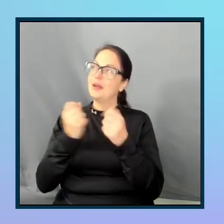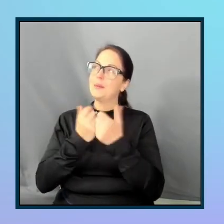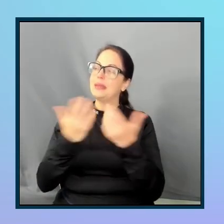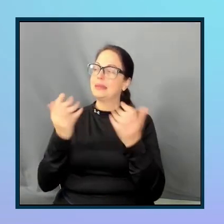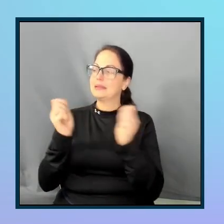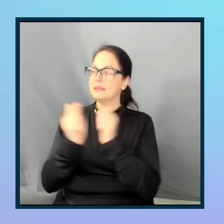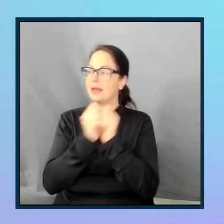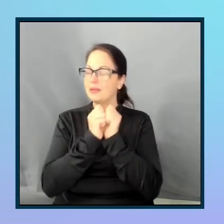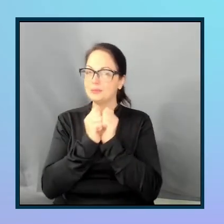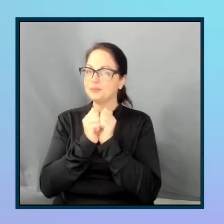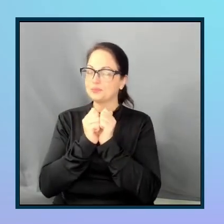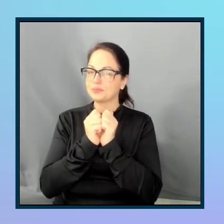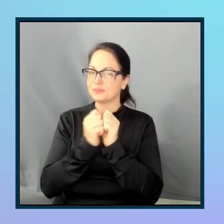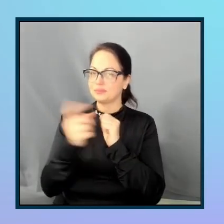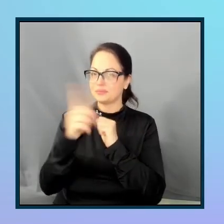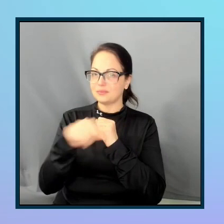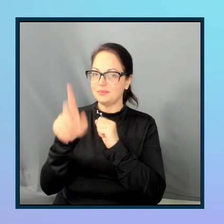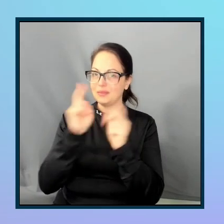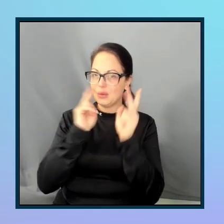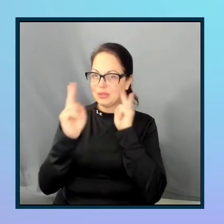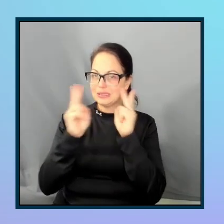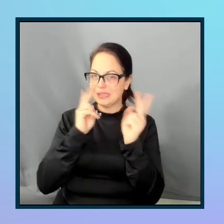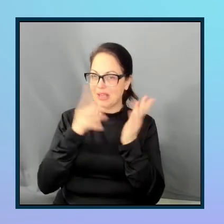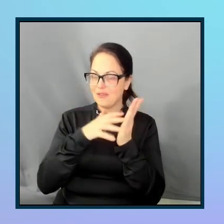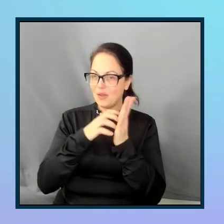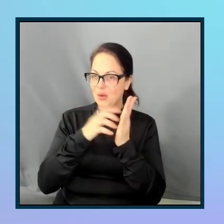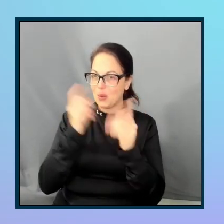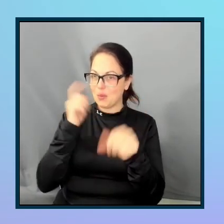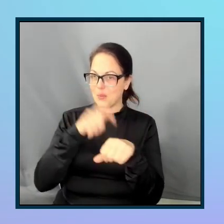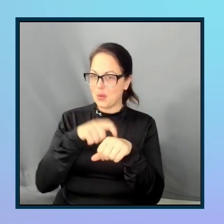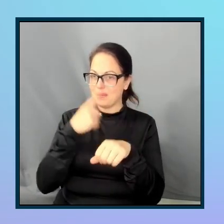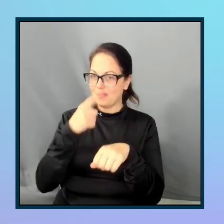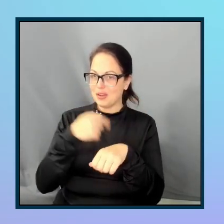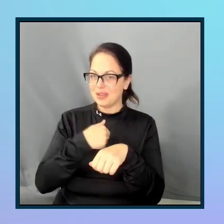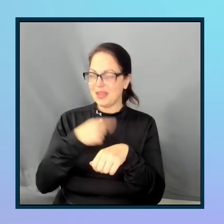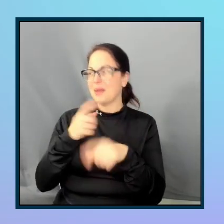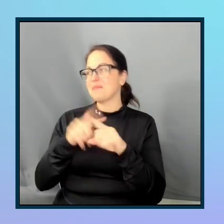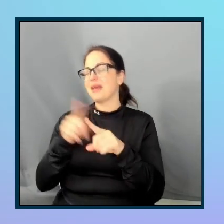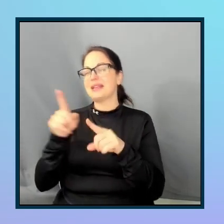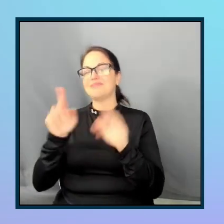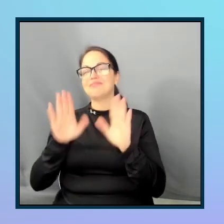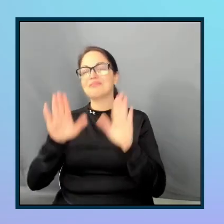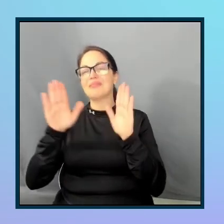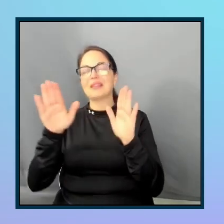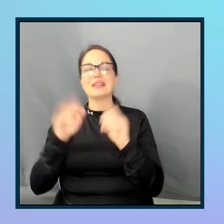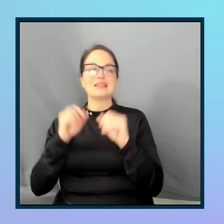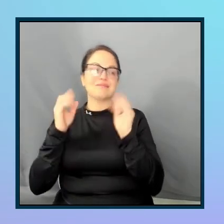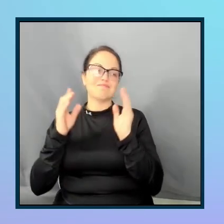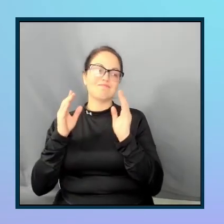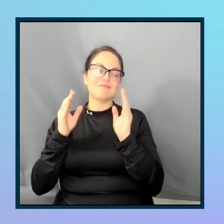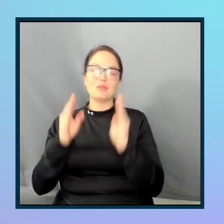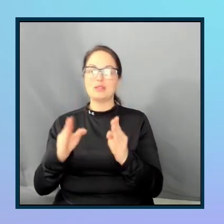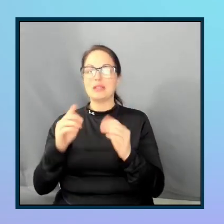and you all get to see a very vulnerable moment from me. But he really is incredible. Things come up in our lives,